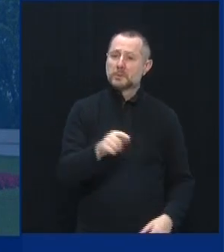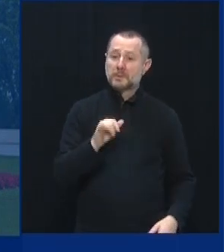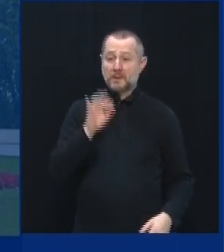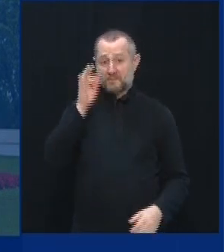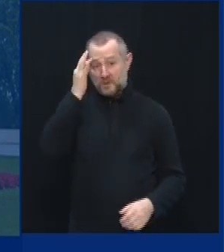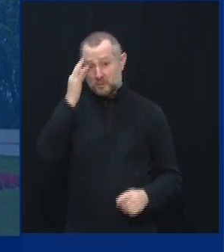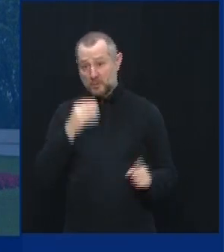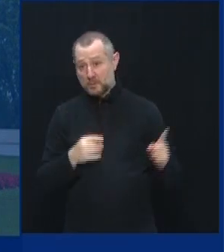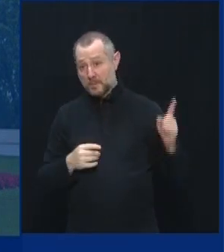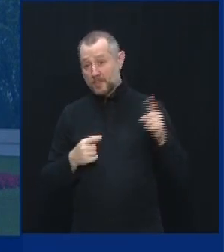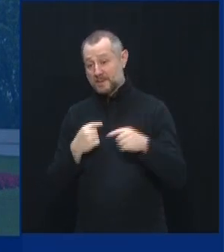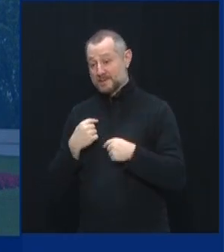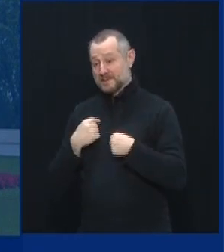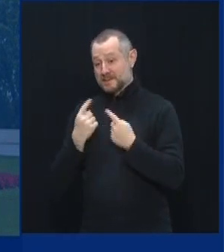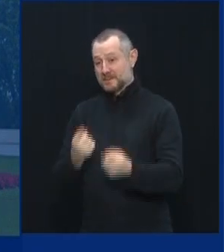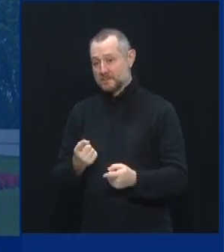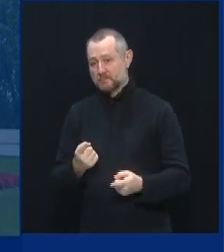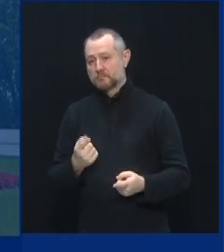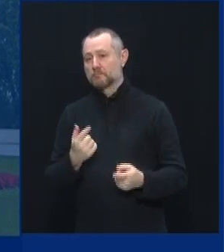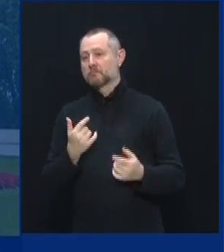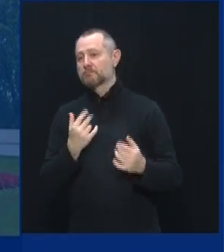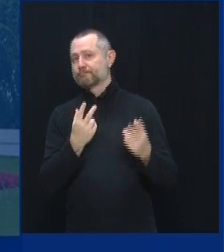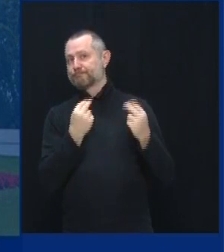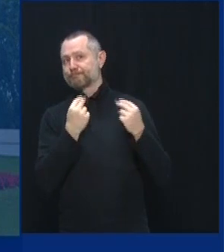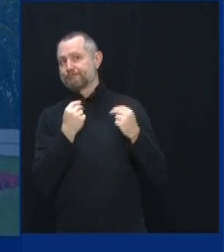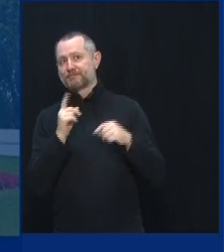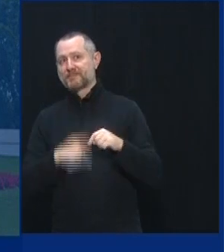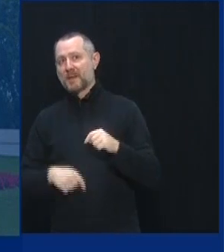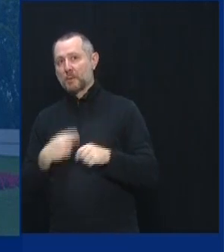USE THEM FOR A FIRST DOSE.